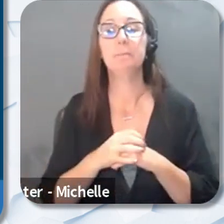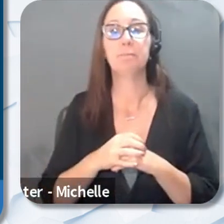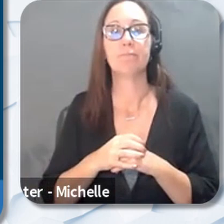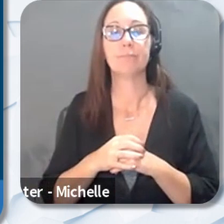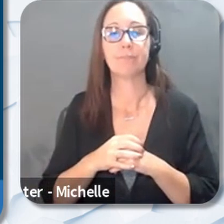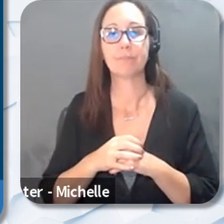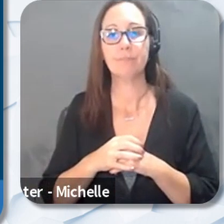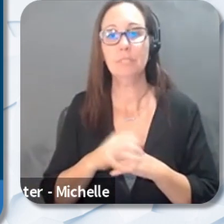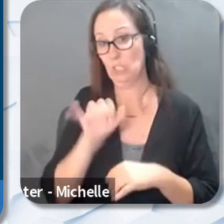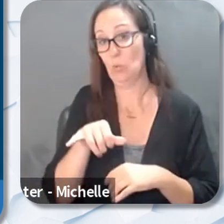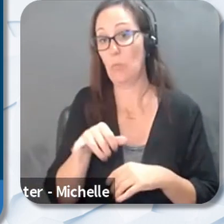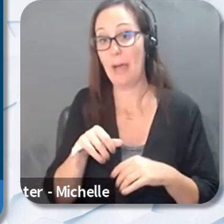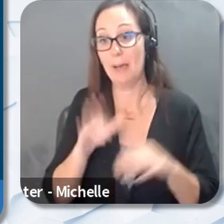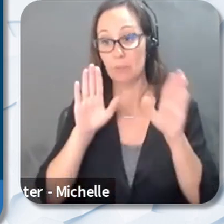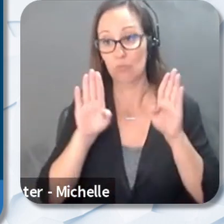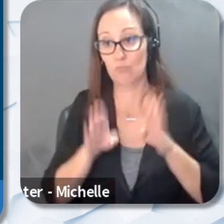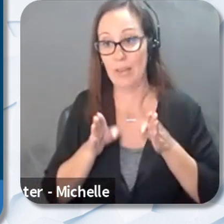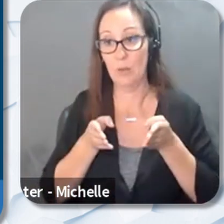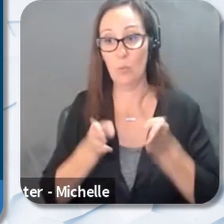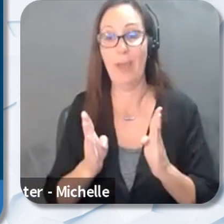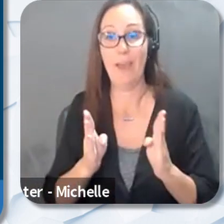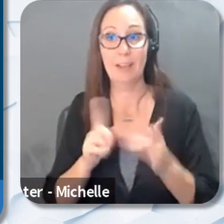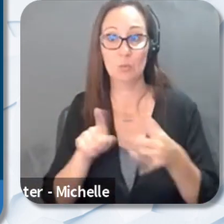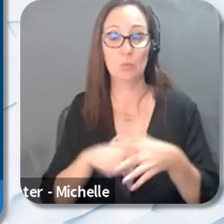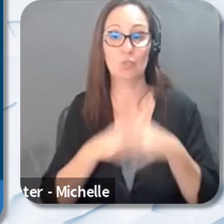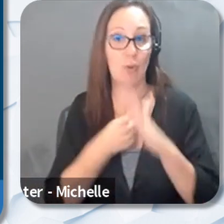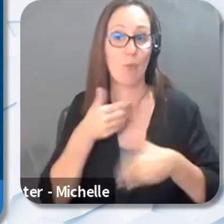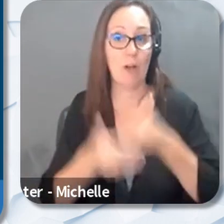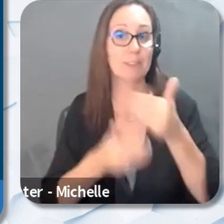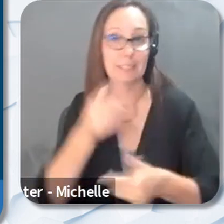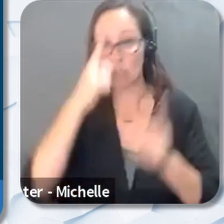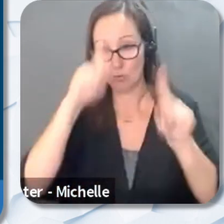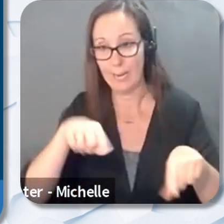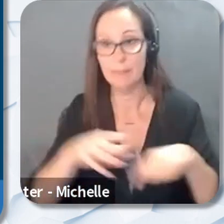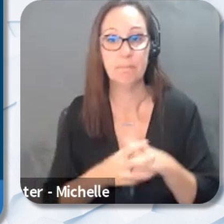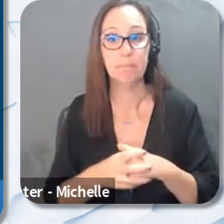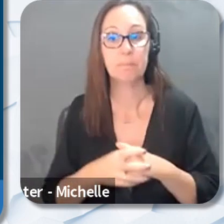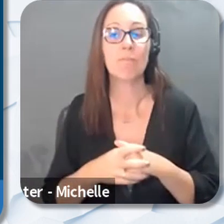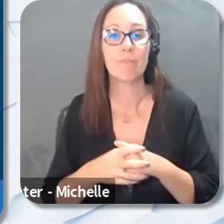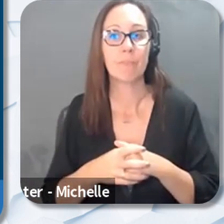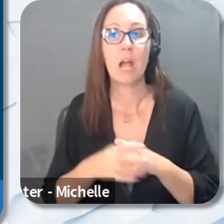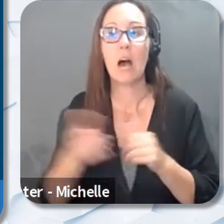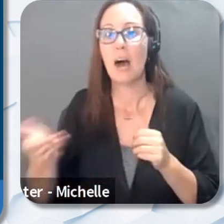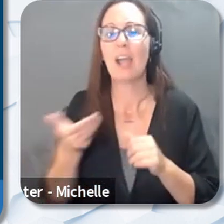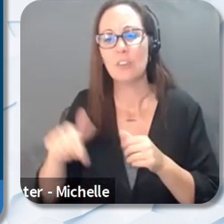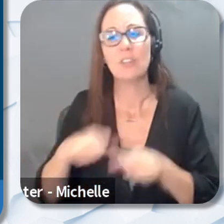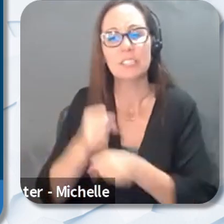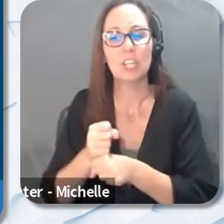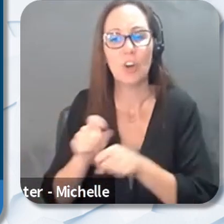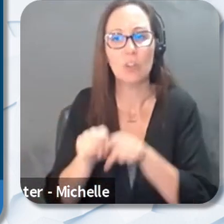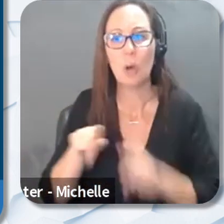that that is a great way to start that process, we also hired this year P three curriculum and